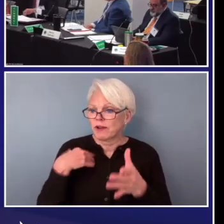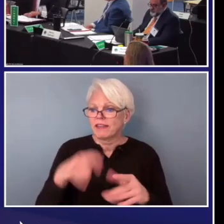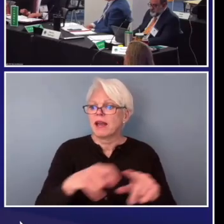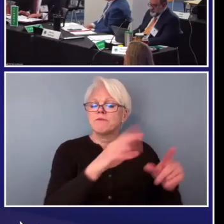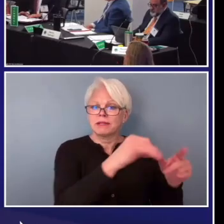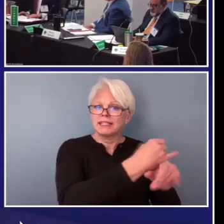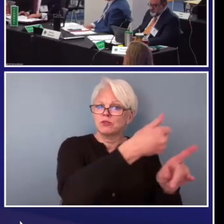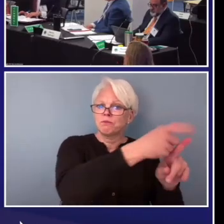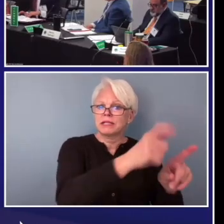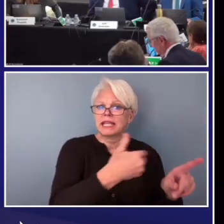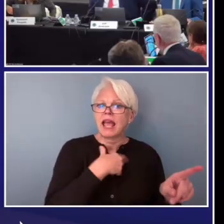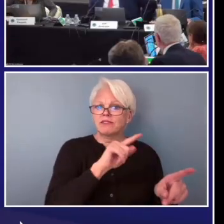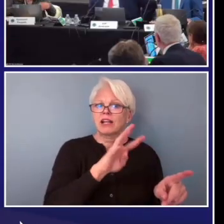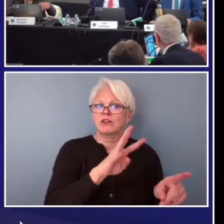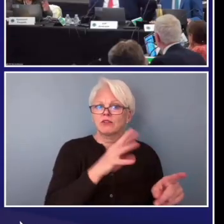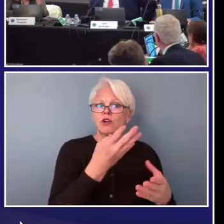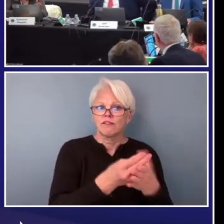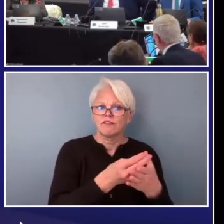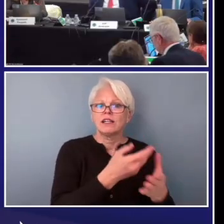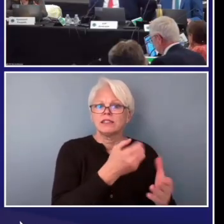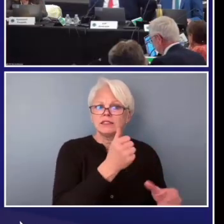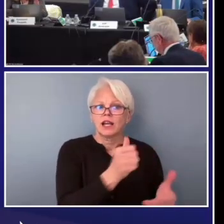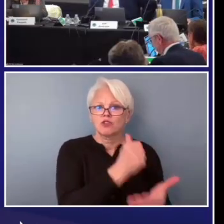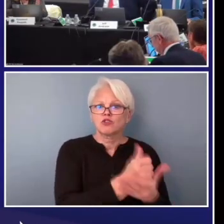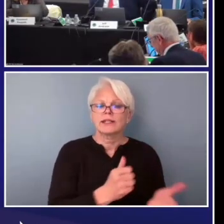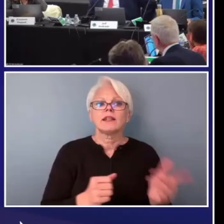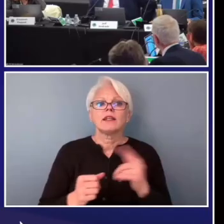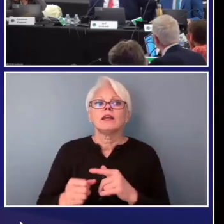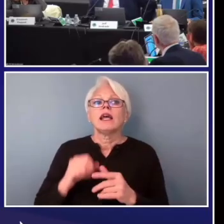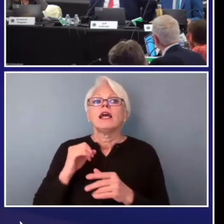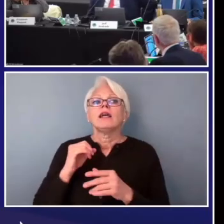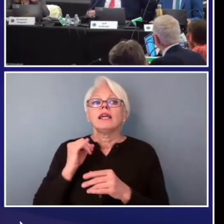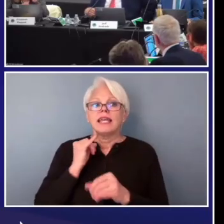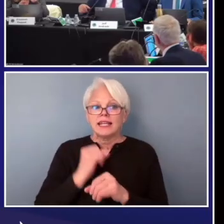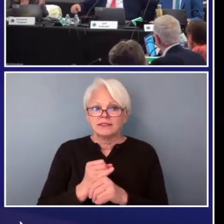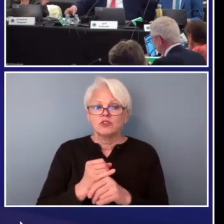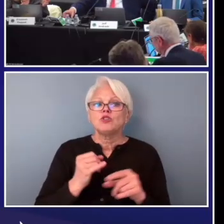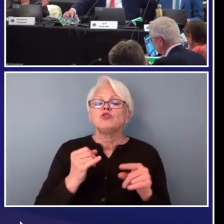No, so institutional crediting agencies, they have to have an institutional reason and by and large, it's title 4.